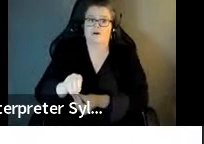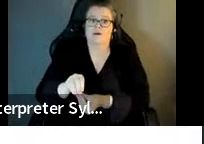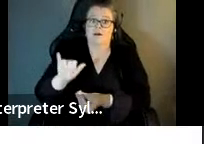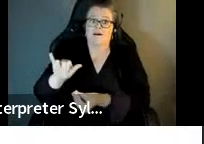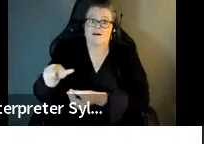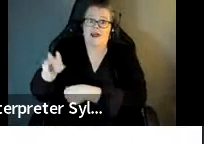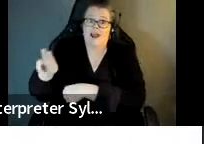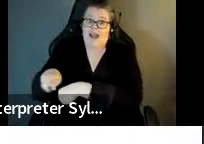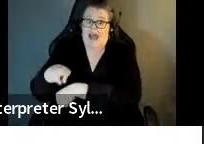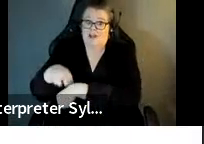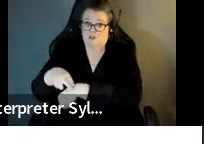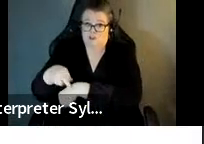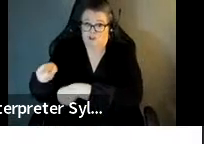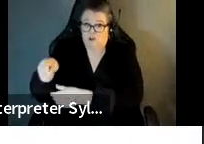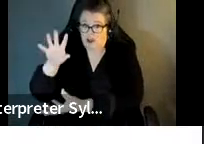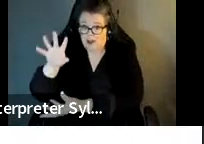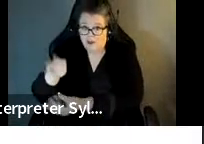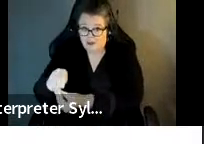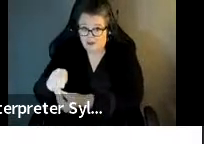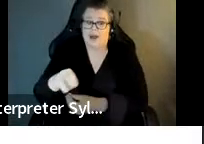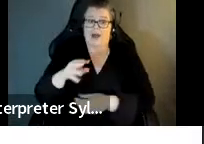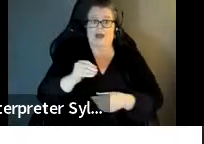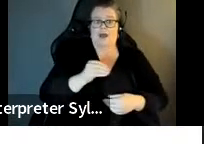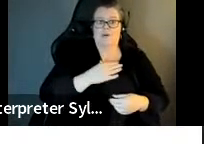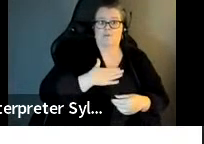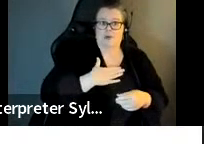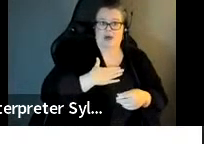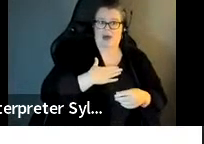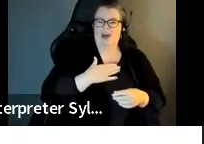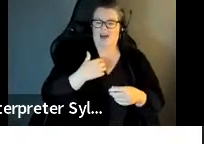Particularly I draw your attention to two numbers.